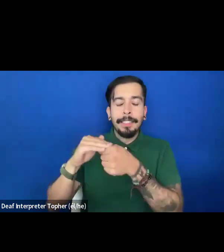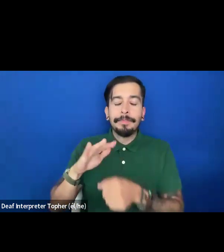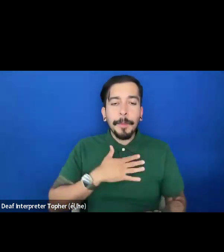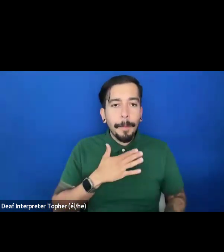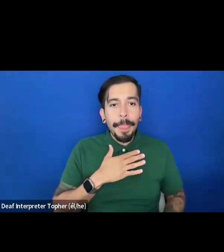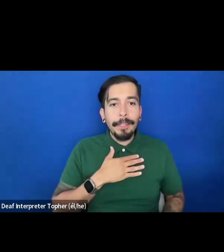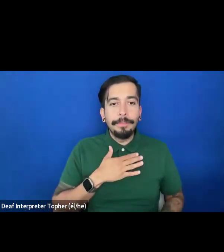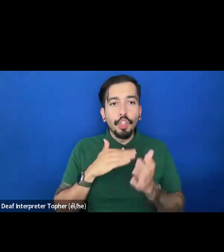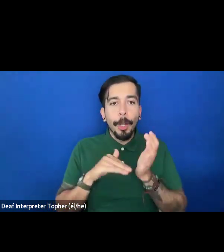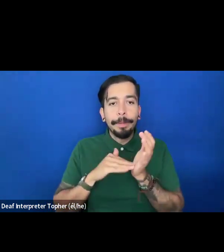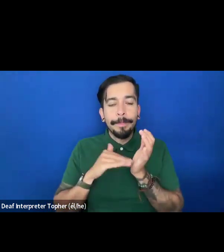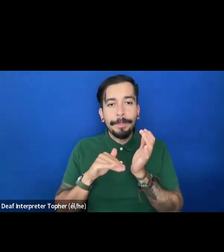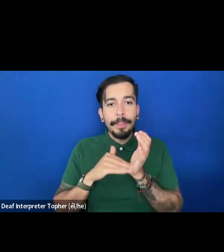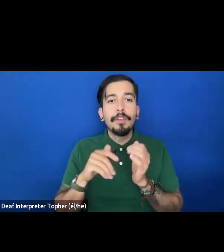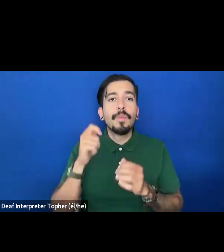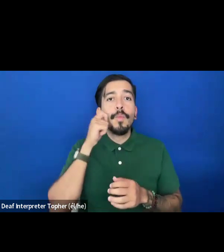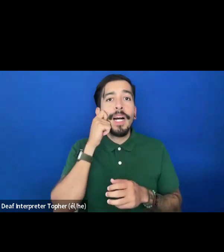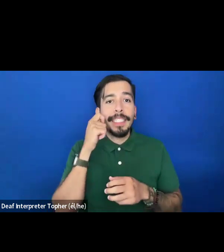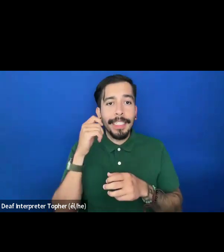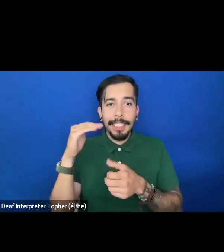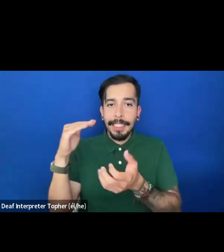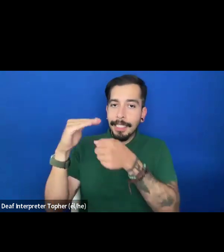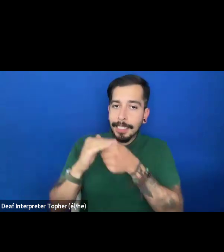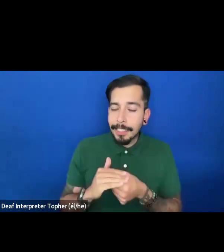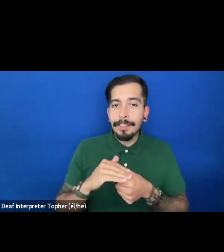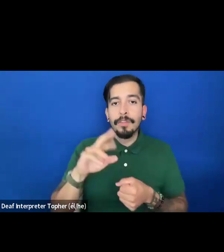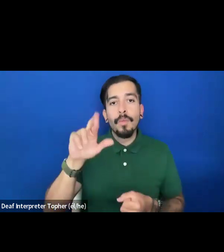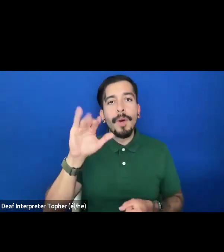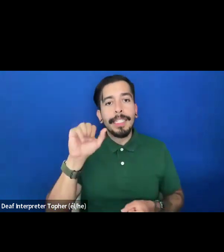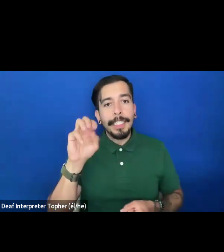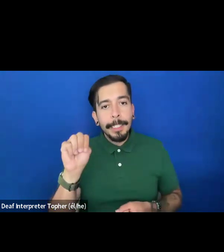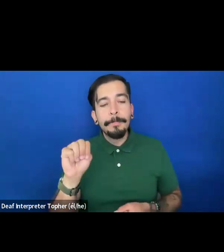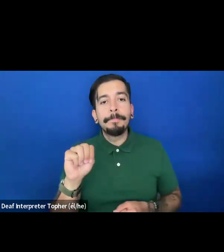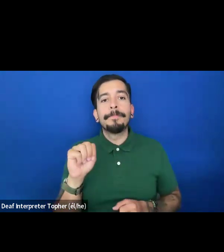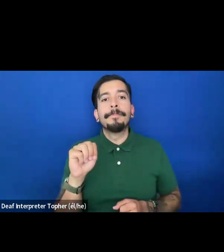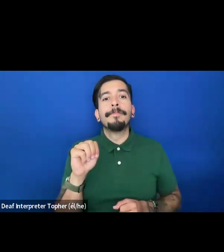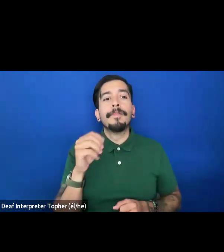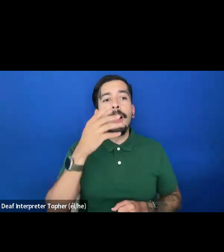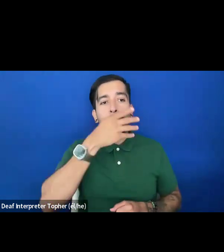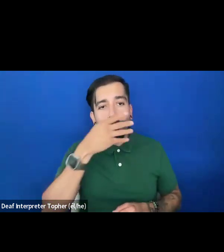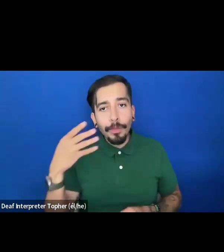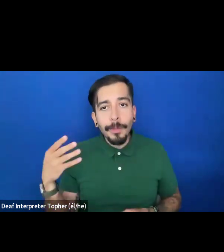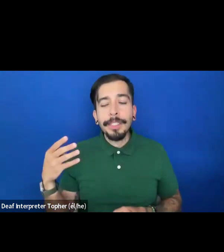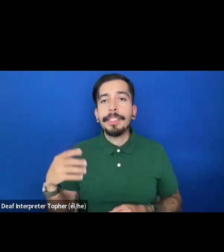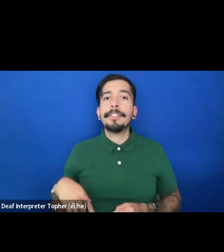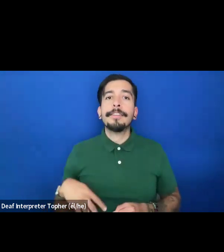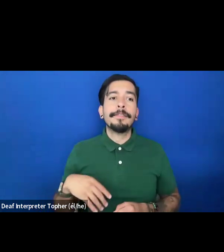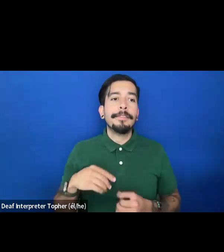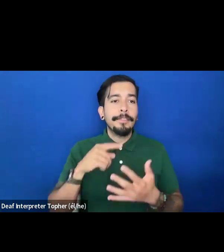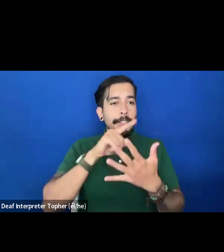um, you know, immigration, um, and so many other things are, are interconnected. I so appreciate that.